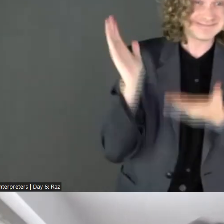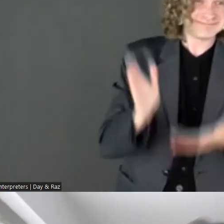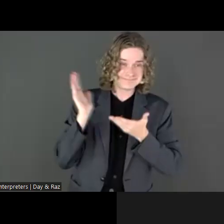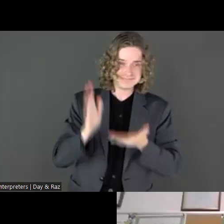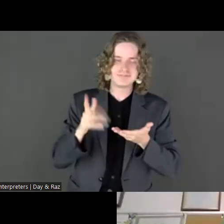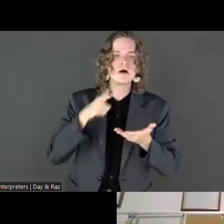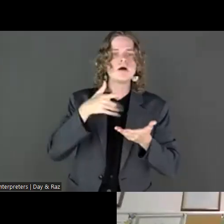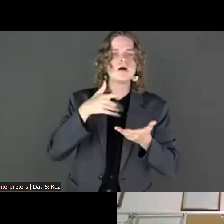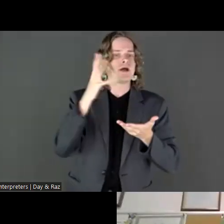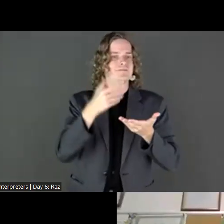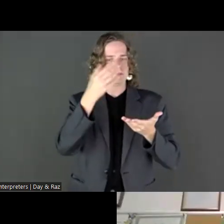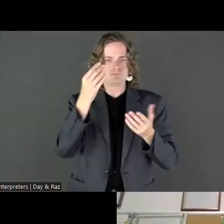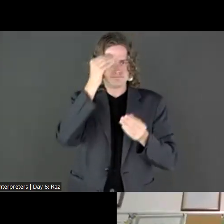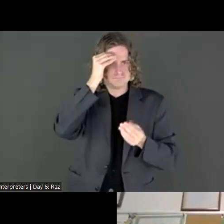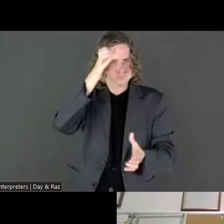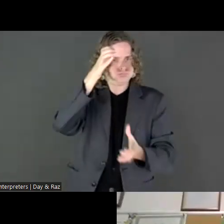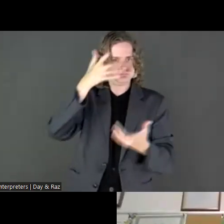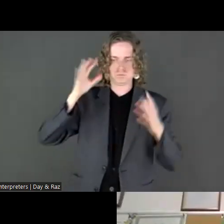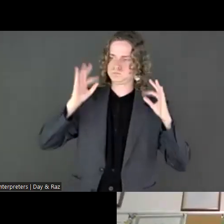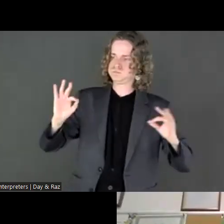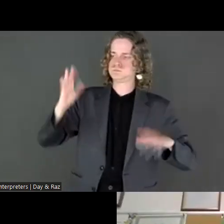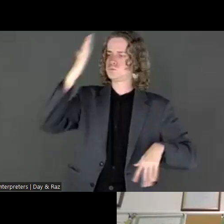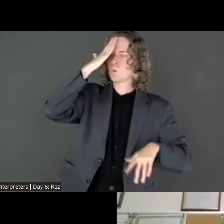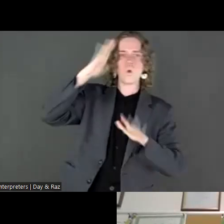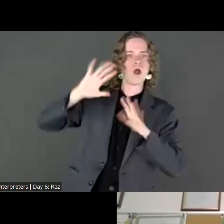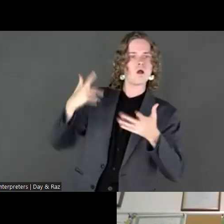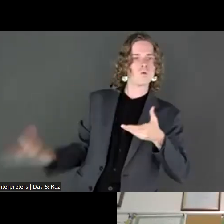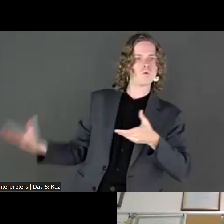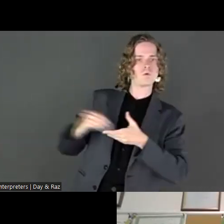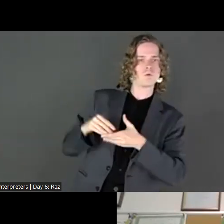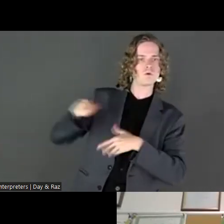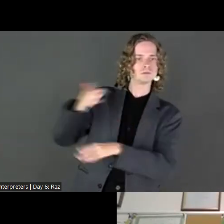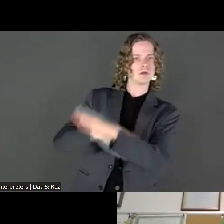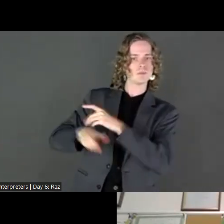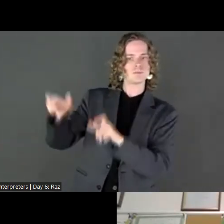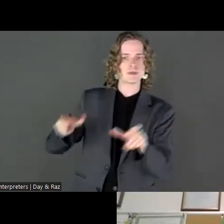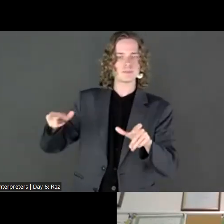you know, resources, and these trainings take place in different countries, for, you know,